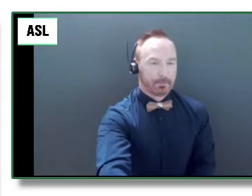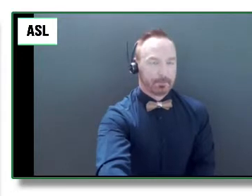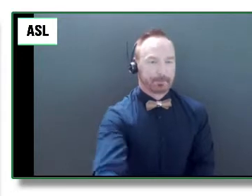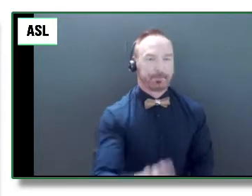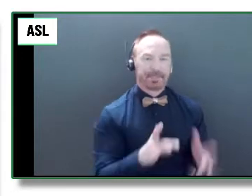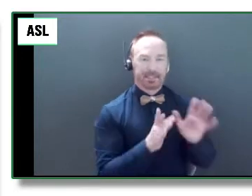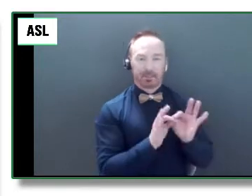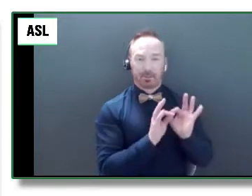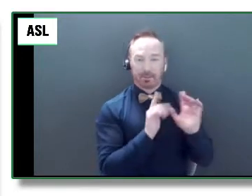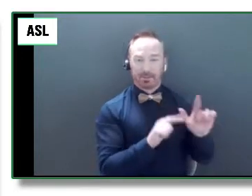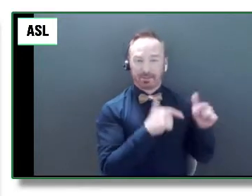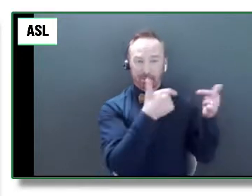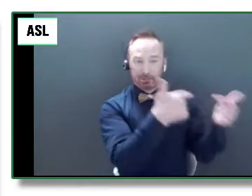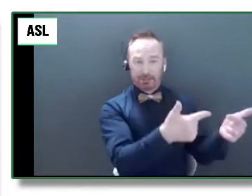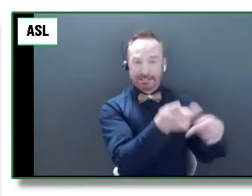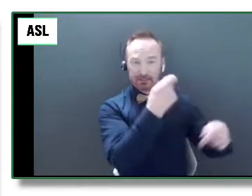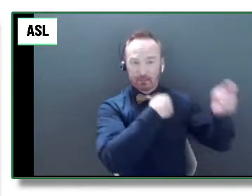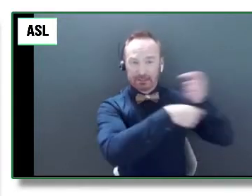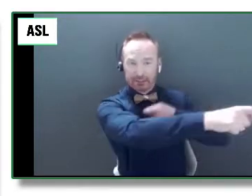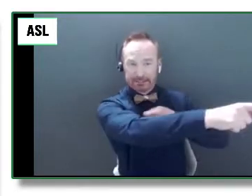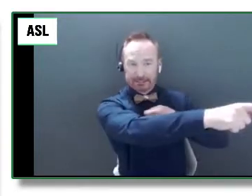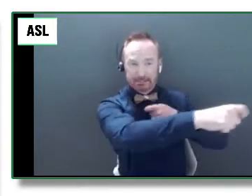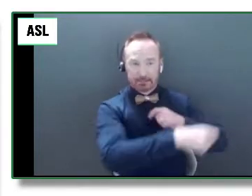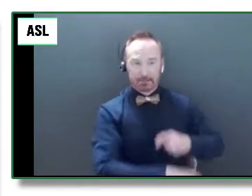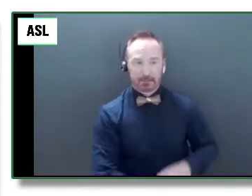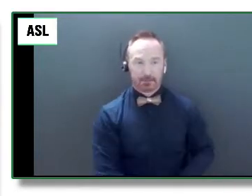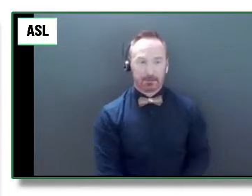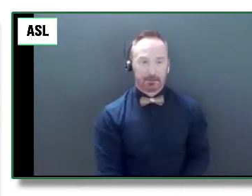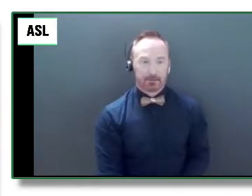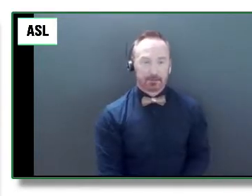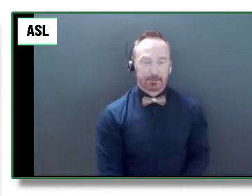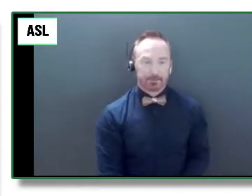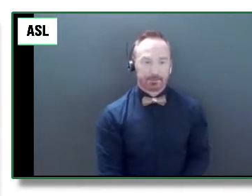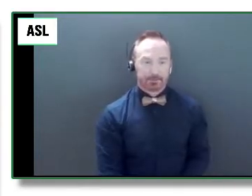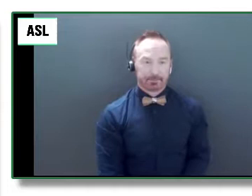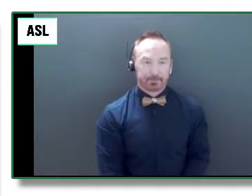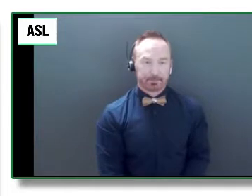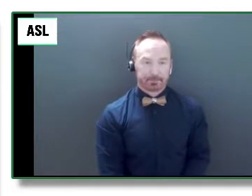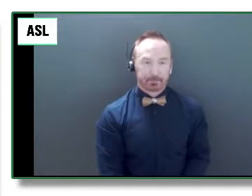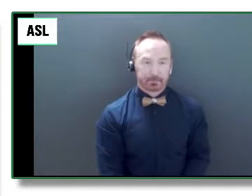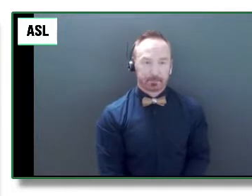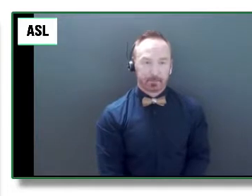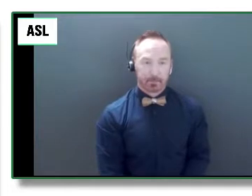where a world which basically it was just a given that I was different that I